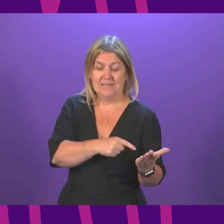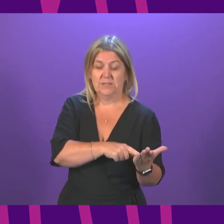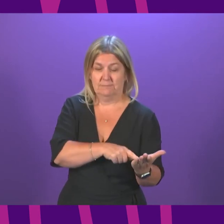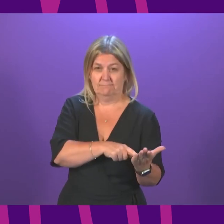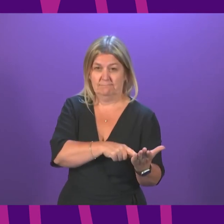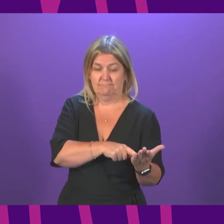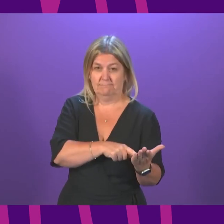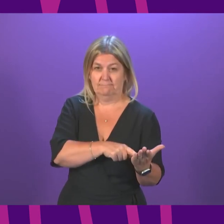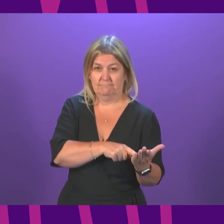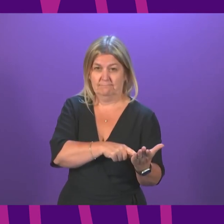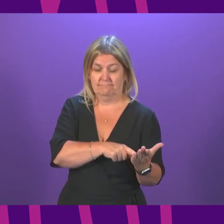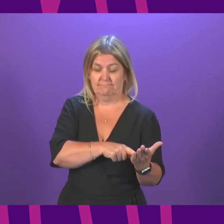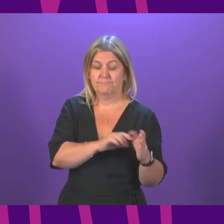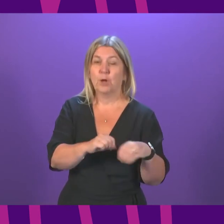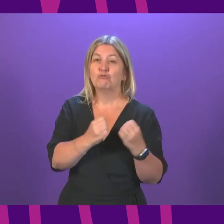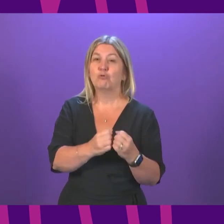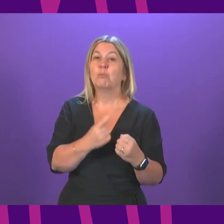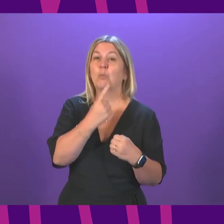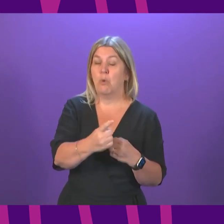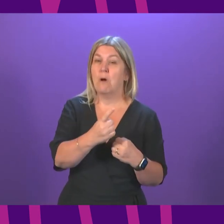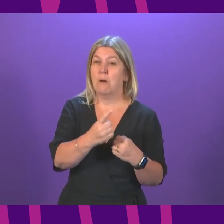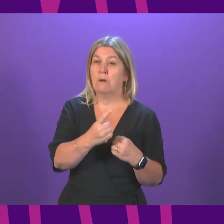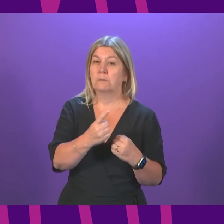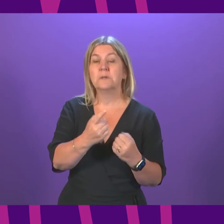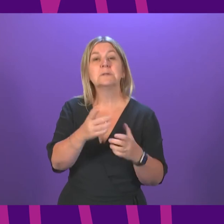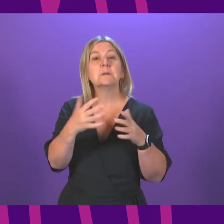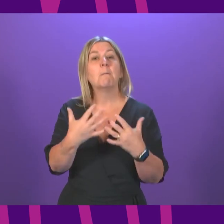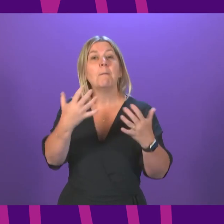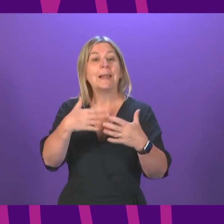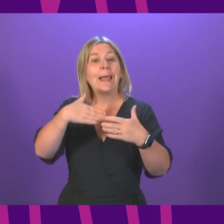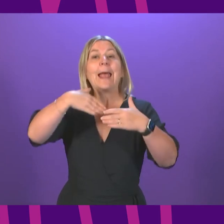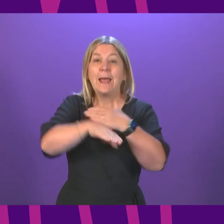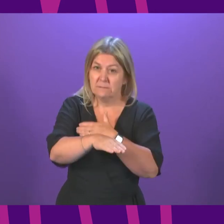Group 1 is on public admittance to licensing board meetings. Amendment 1, in the name of